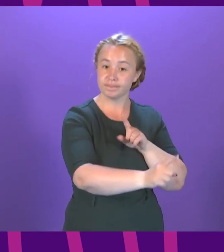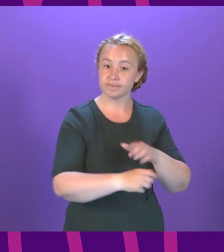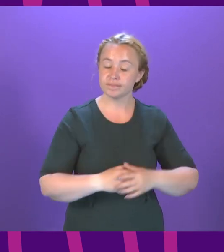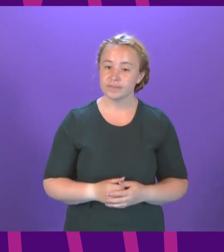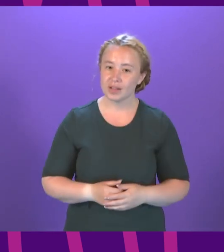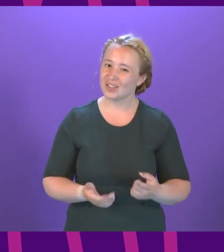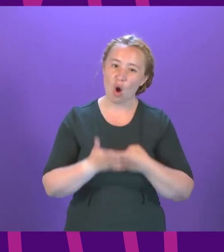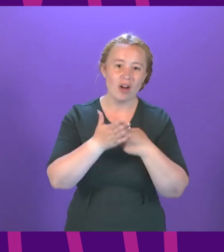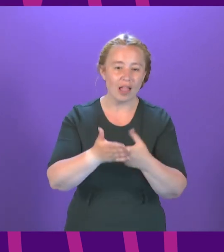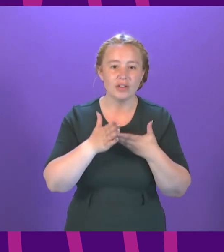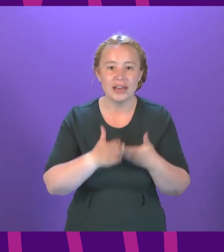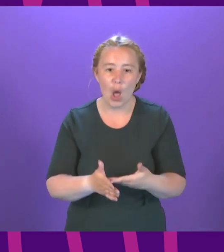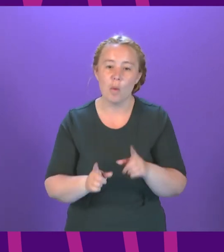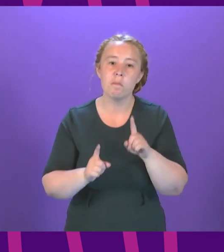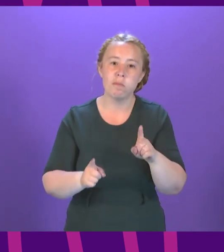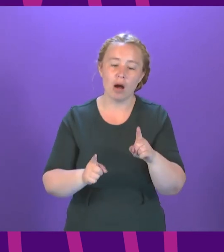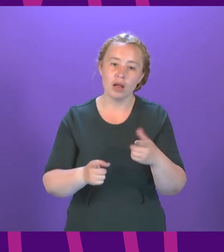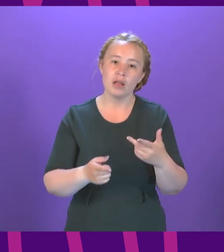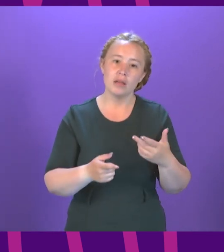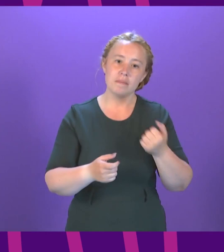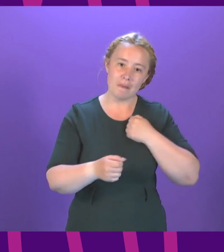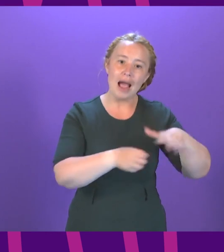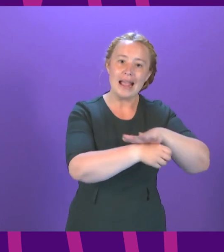but the matter has also been raised with me by constituents, so I will no doubt